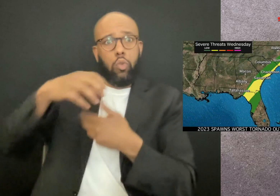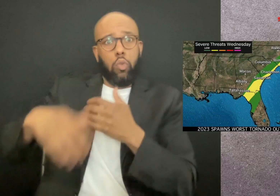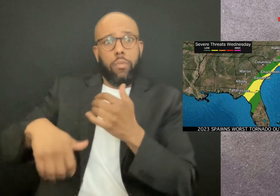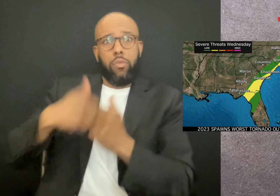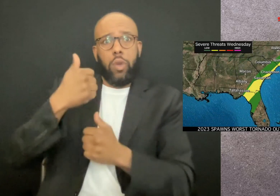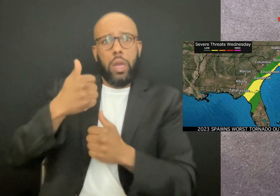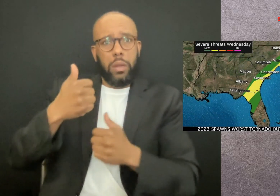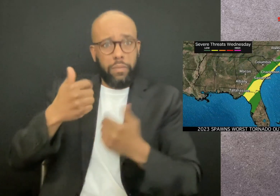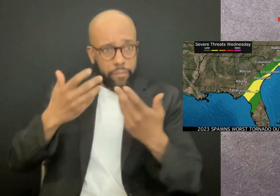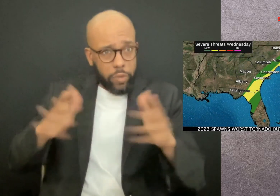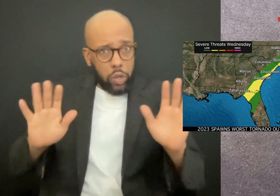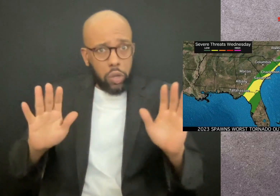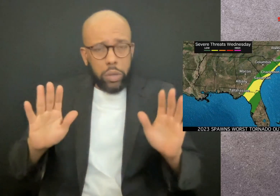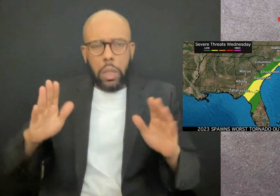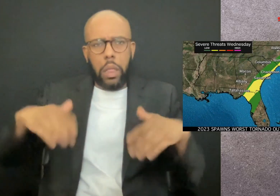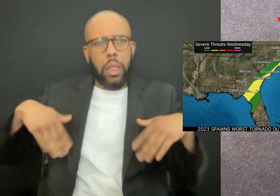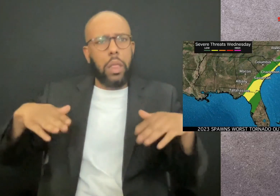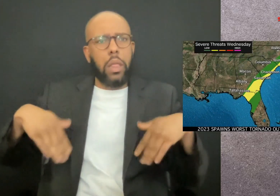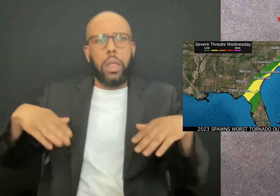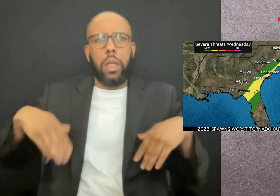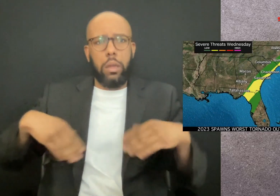and the storm threat is not over yet